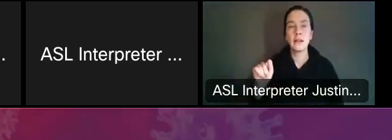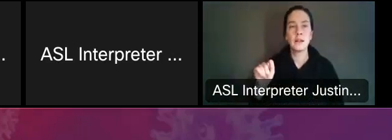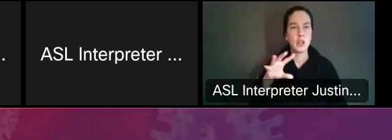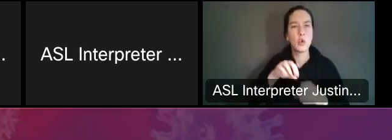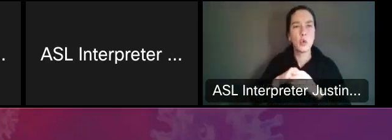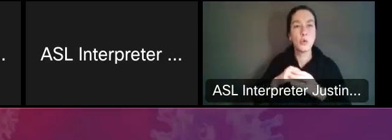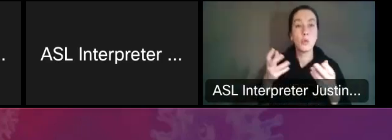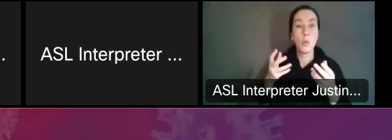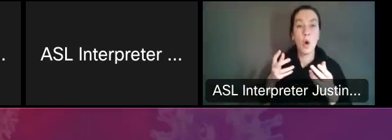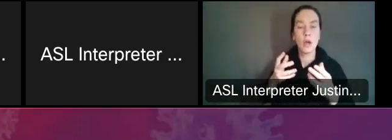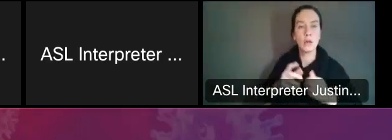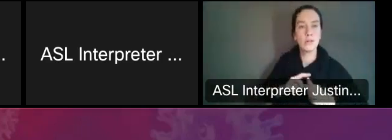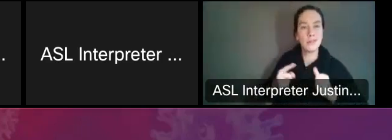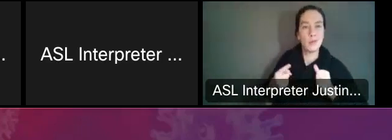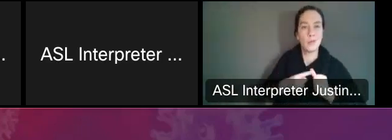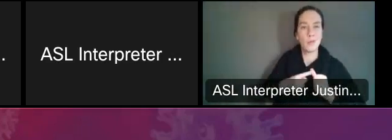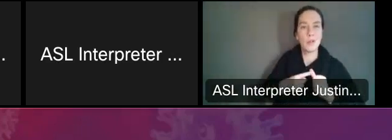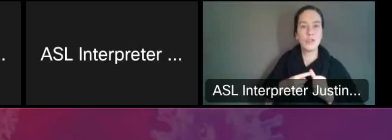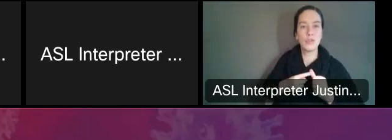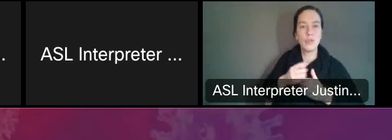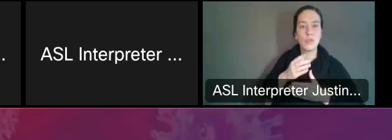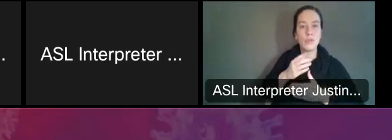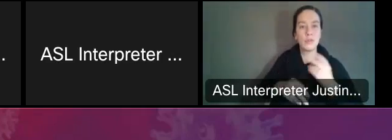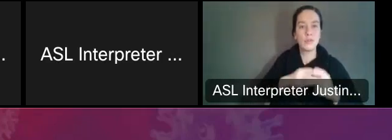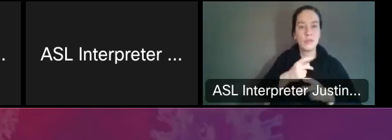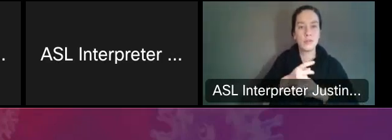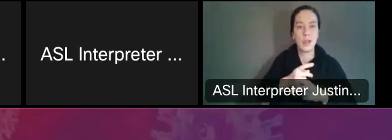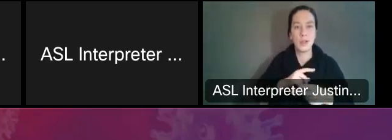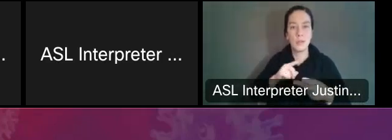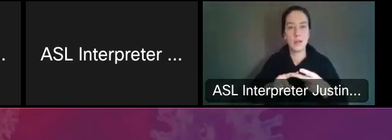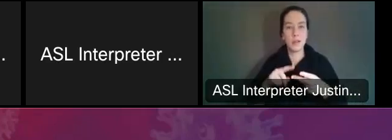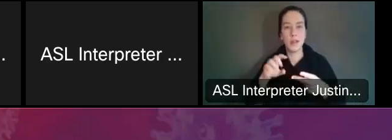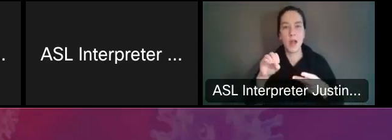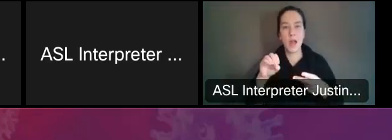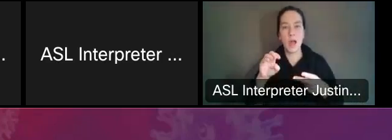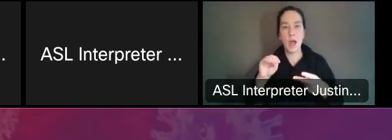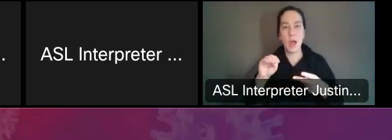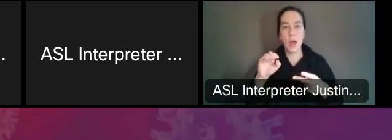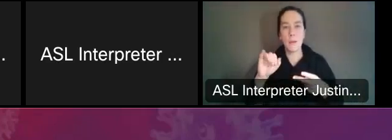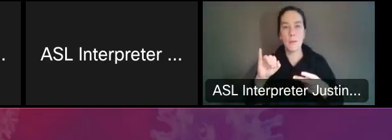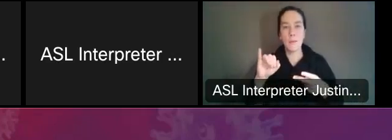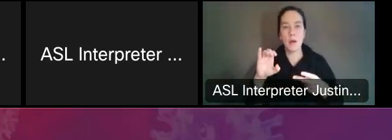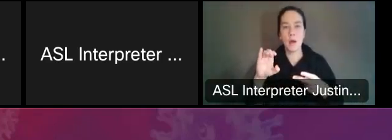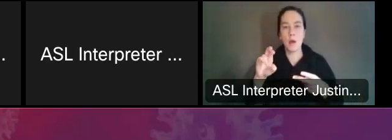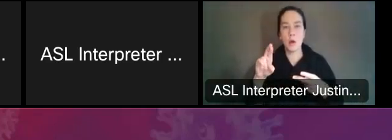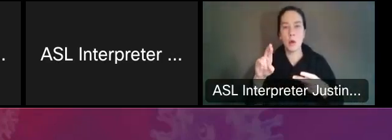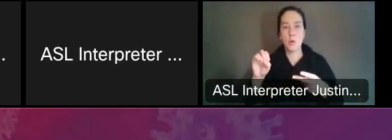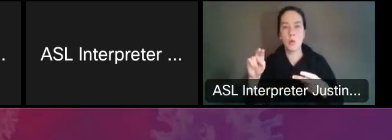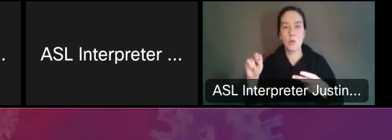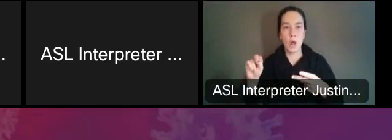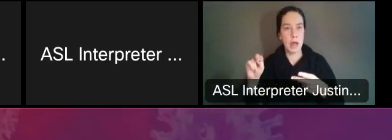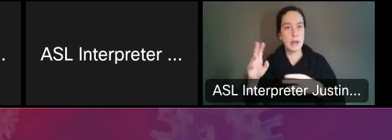And an Omicron stream, the objective for adding another current strain is to improved protection against covered 19.